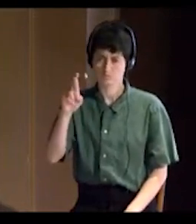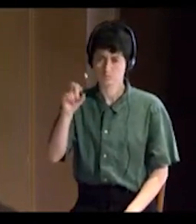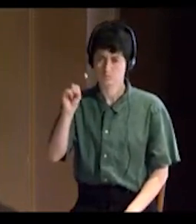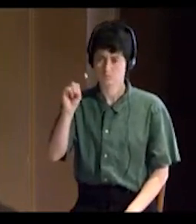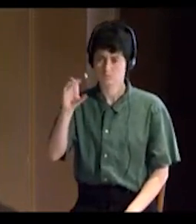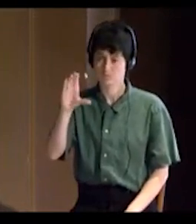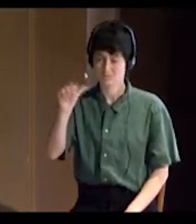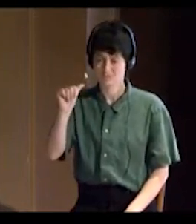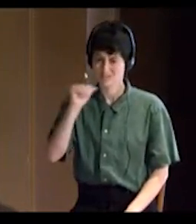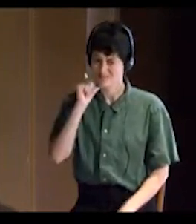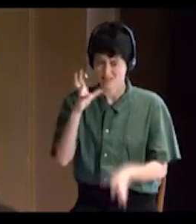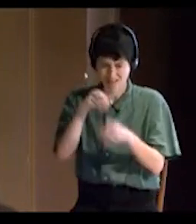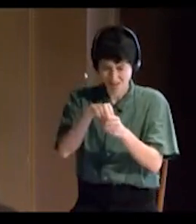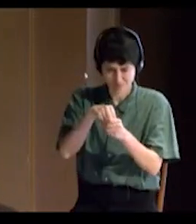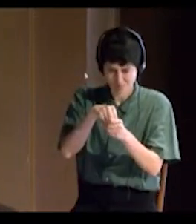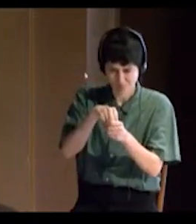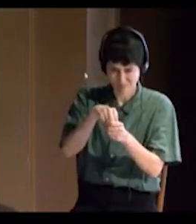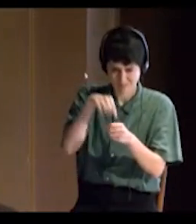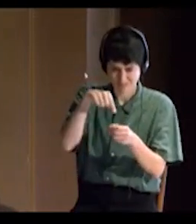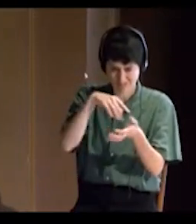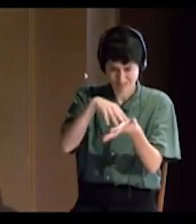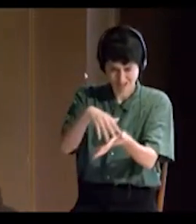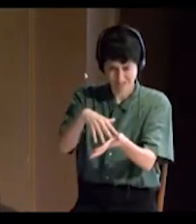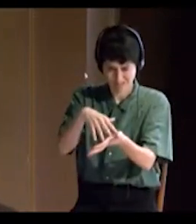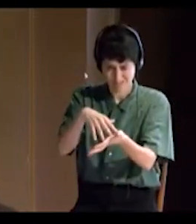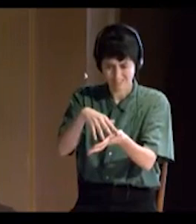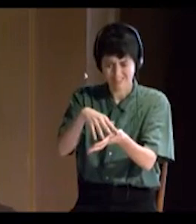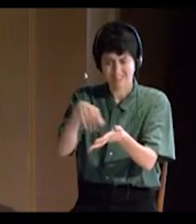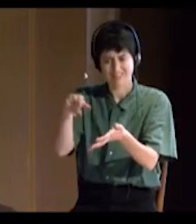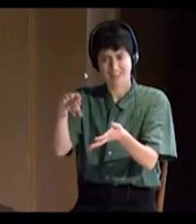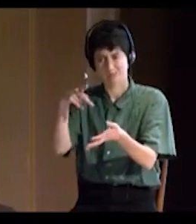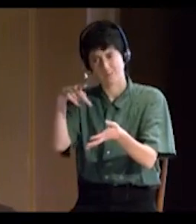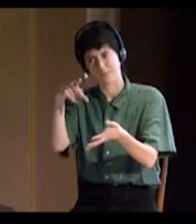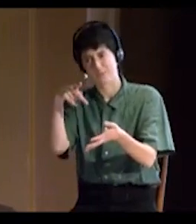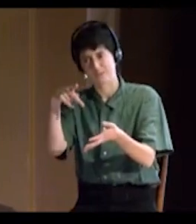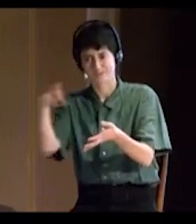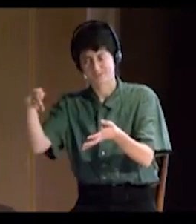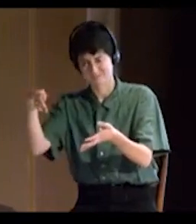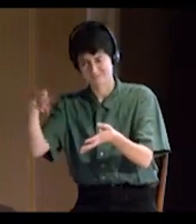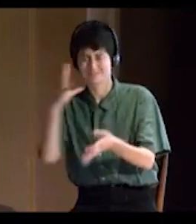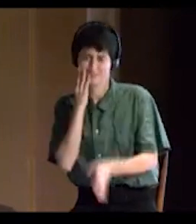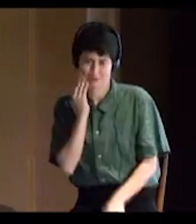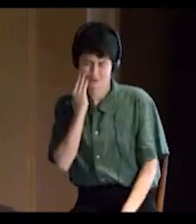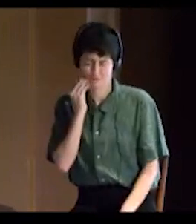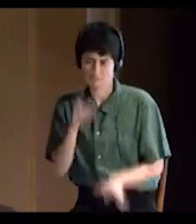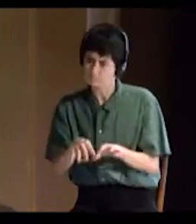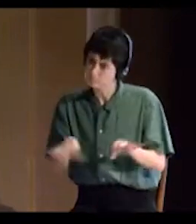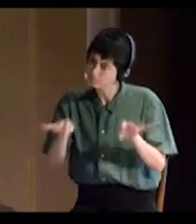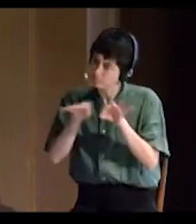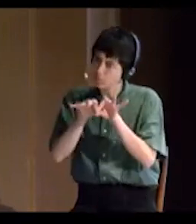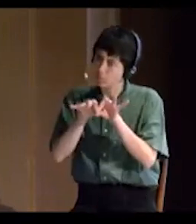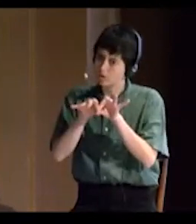Prunus persica is the peach. And so that's clearly a very important member and clearly, there would be a lot of data for it.